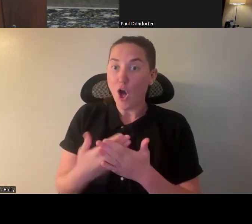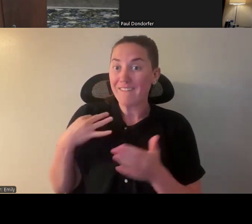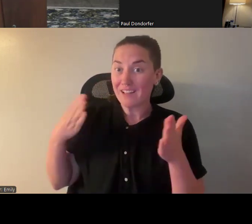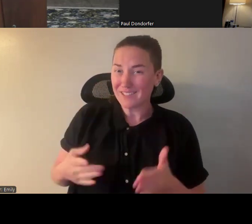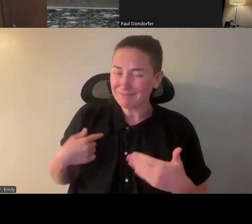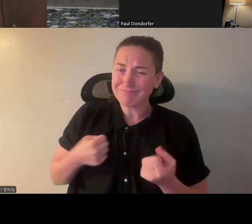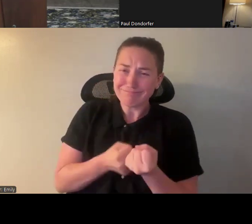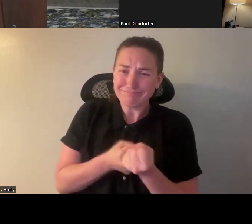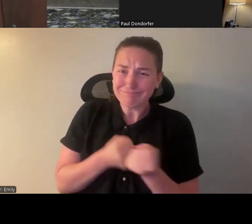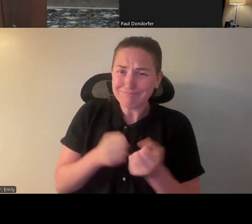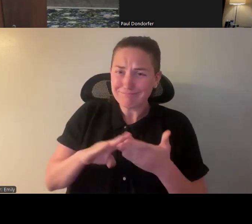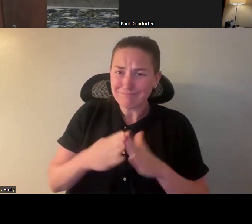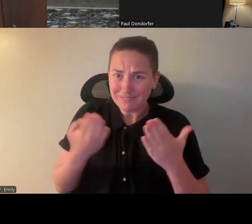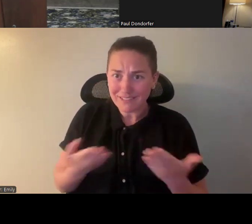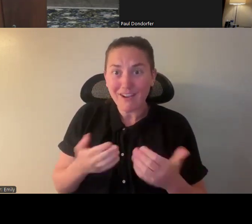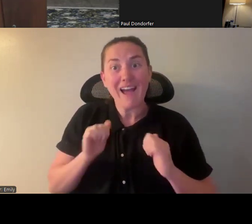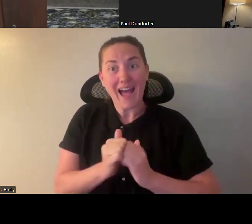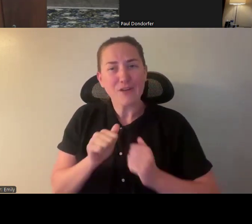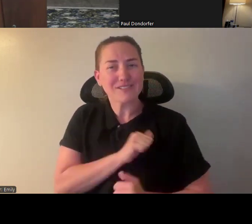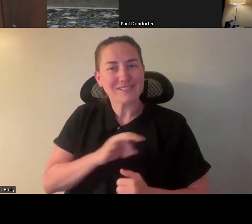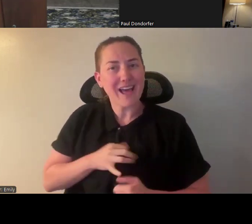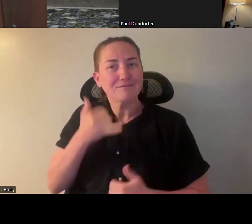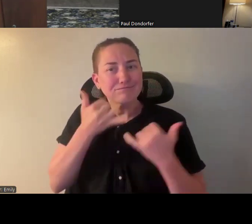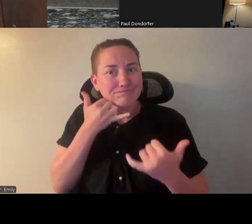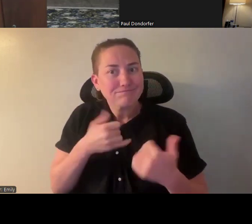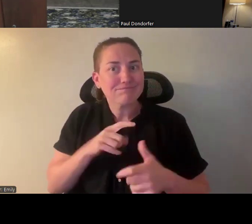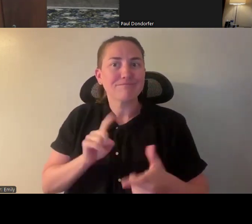the community by staffing the gardening helpline conducting homesite assessments